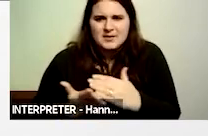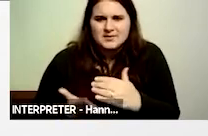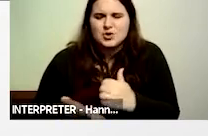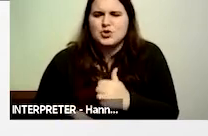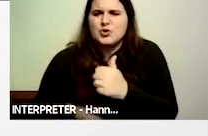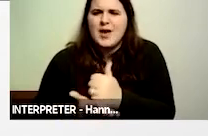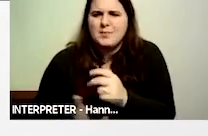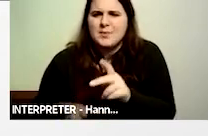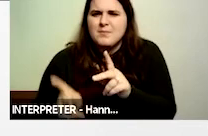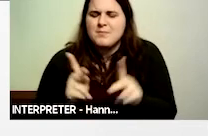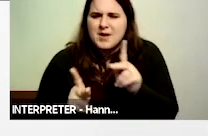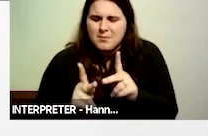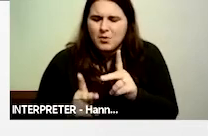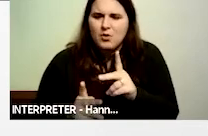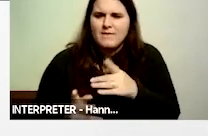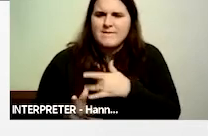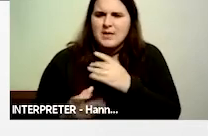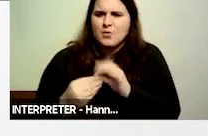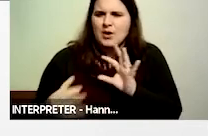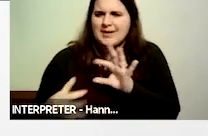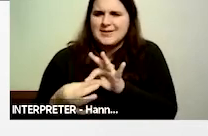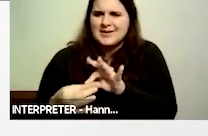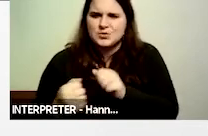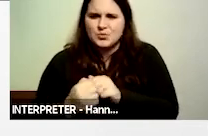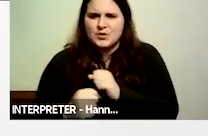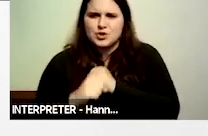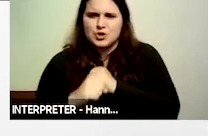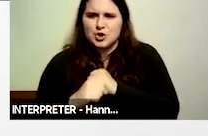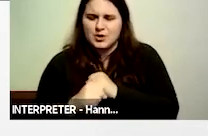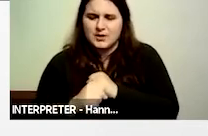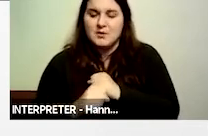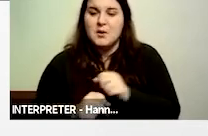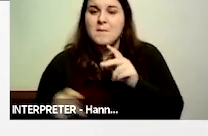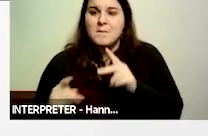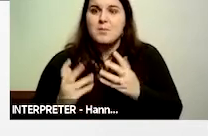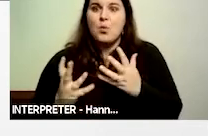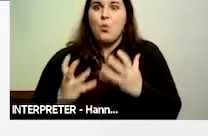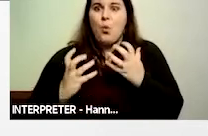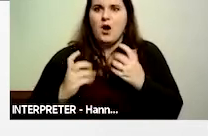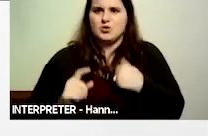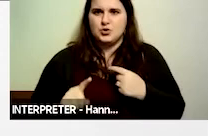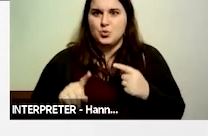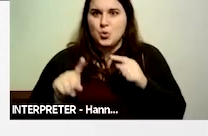efforts more engaging, so that people actually want to attend security awareness events and